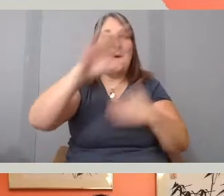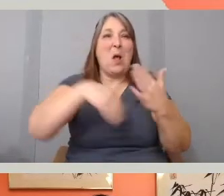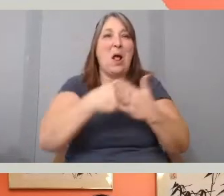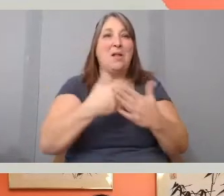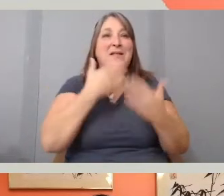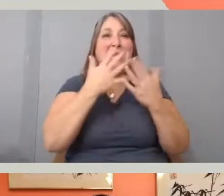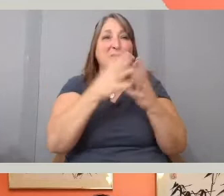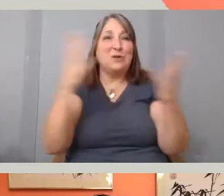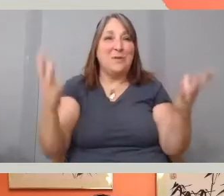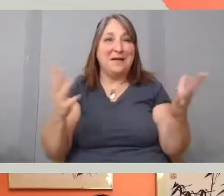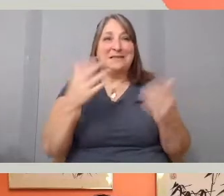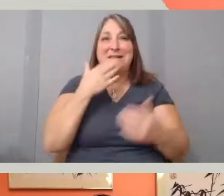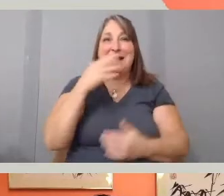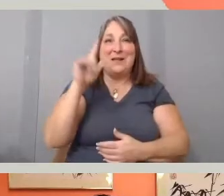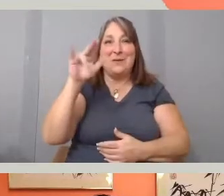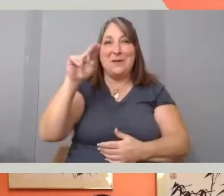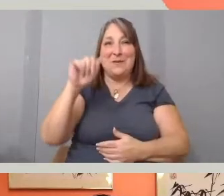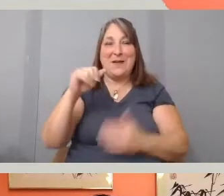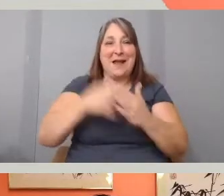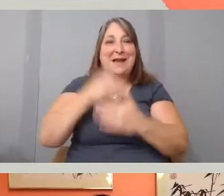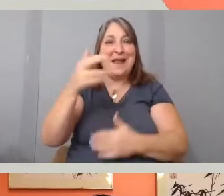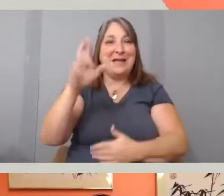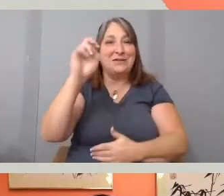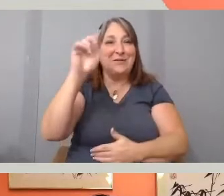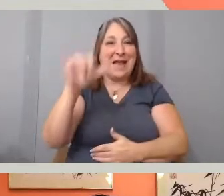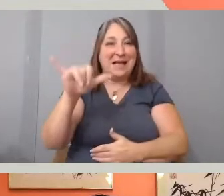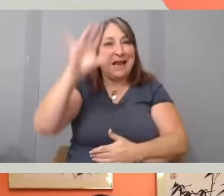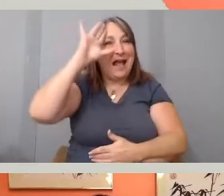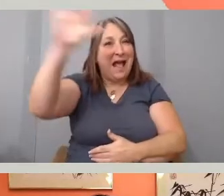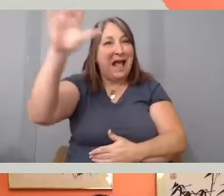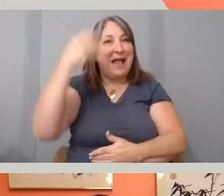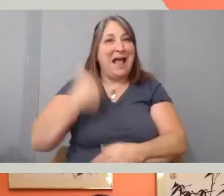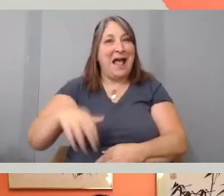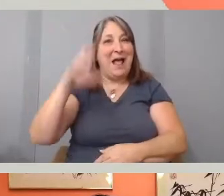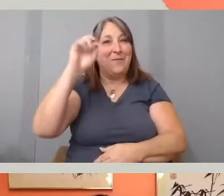Thank you, Luna. Randy? Hi, there, I'm a Randy Redroad